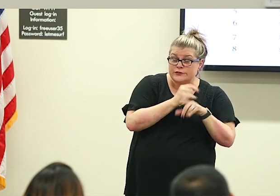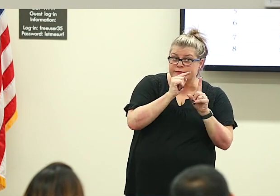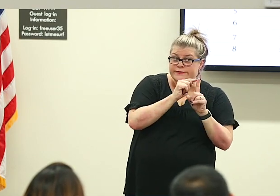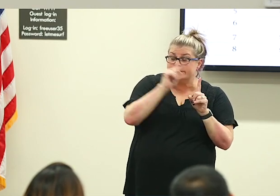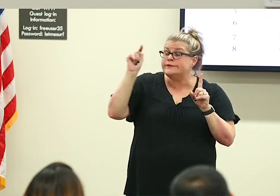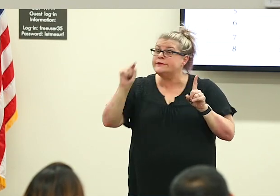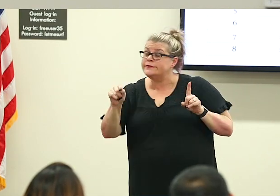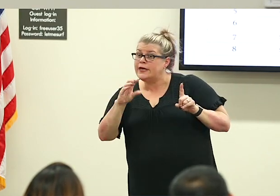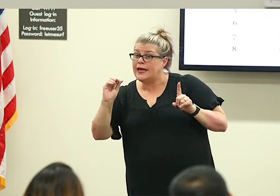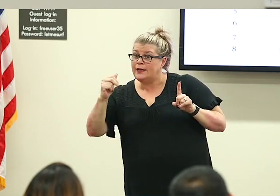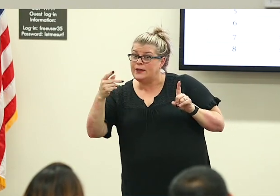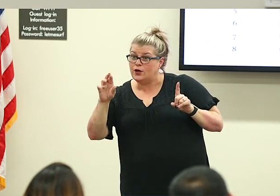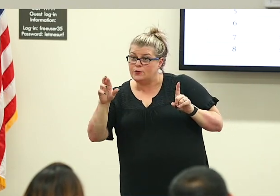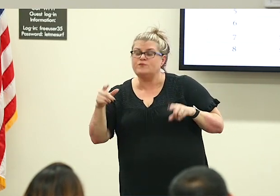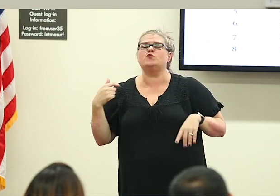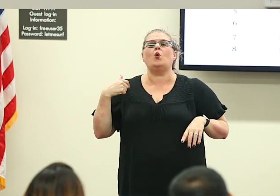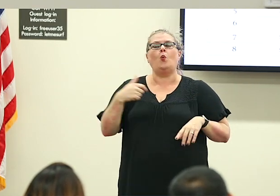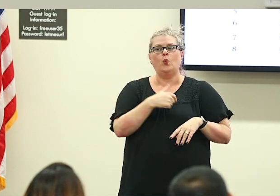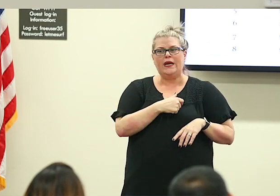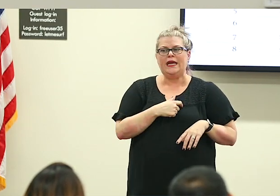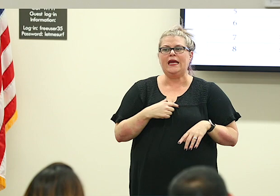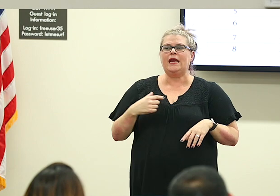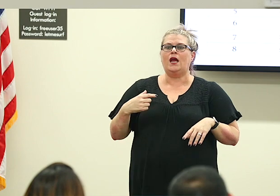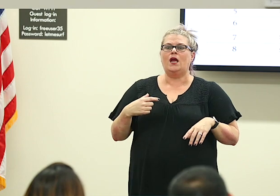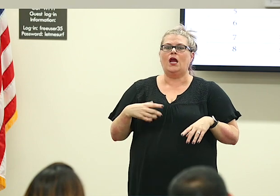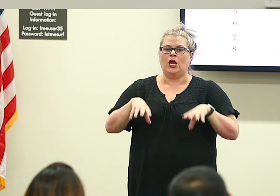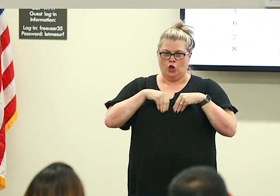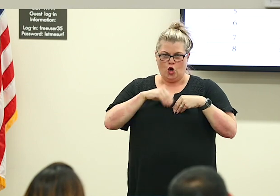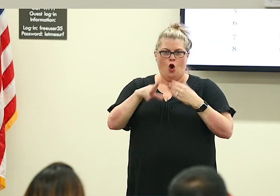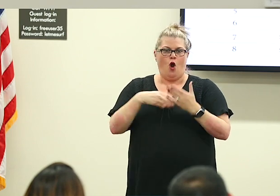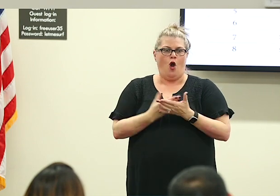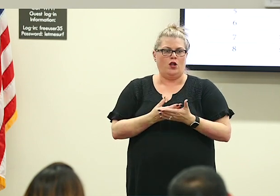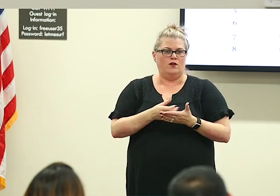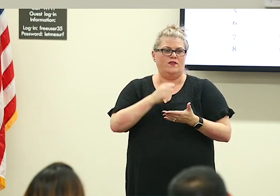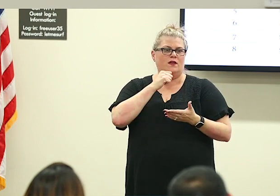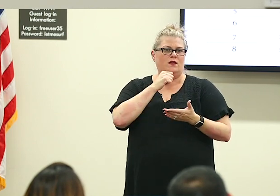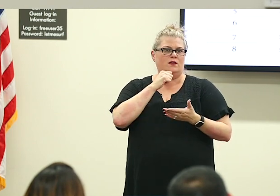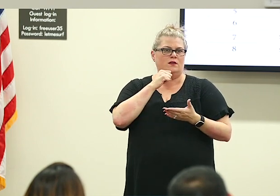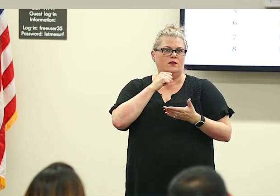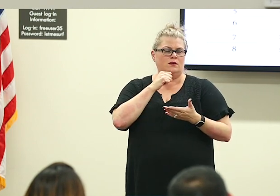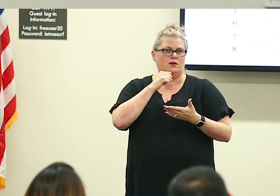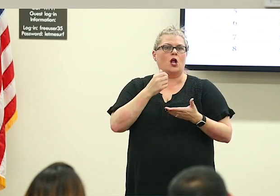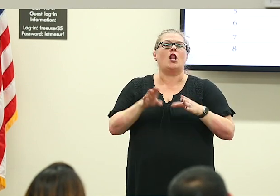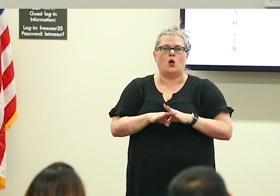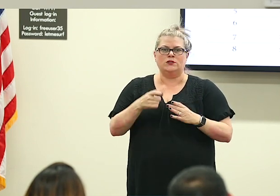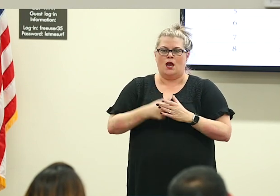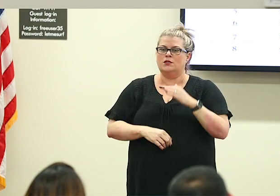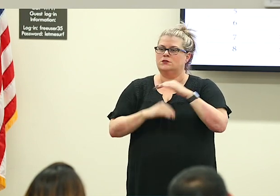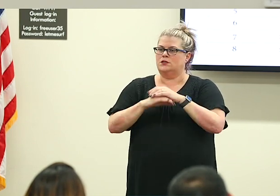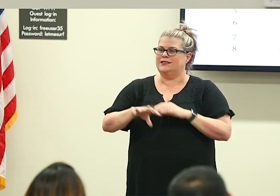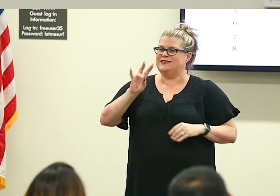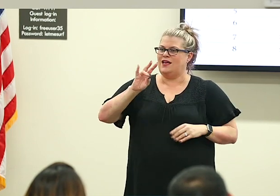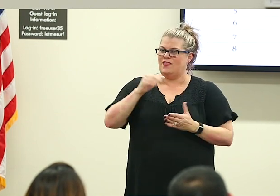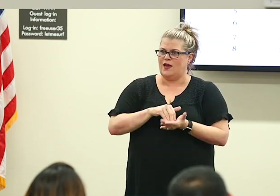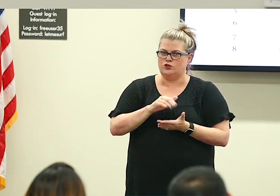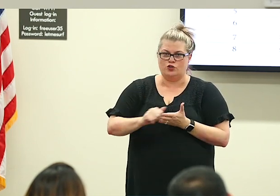we cover all of the non-recurring closing costs for the transaction, up to $7000. Which for most purchases